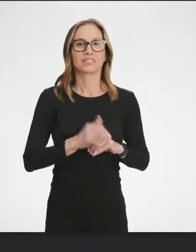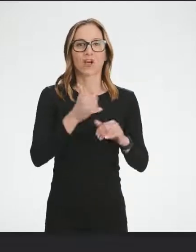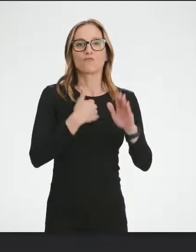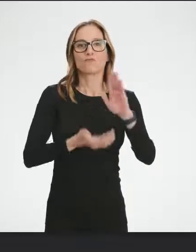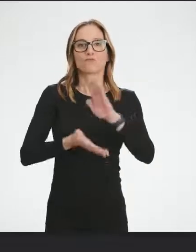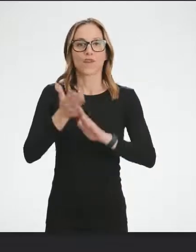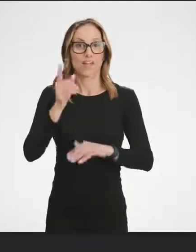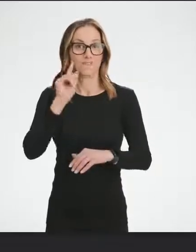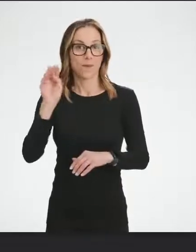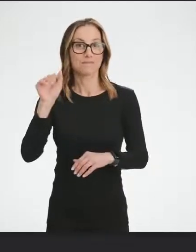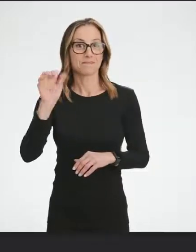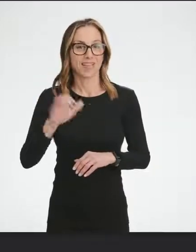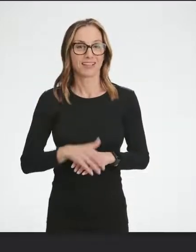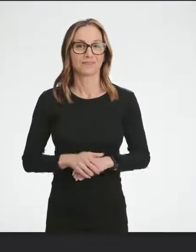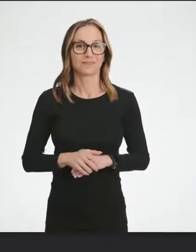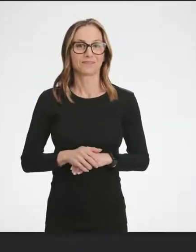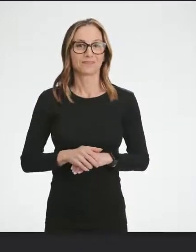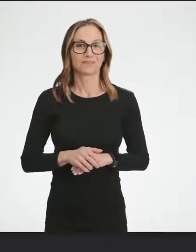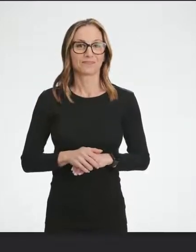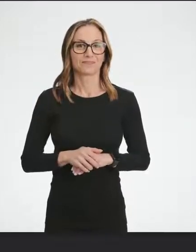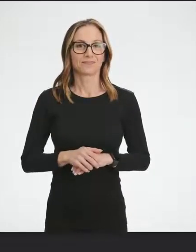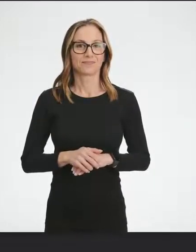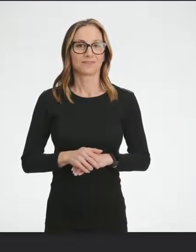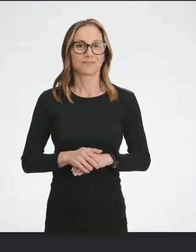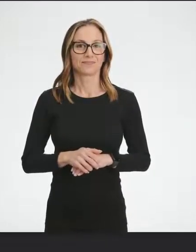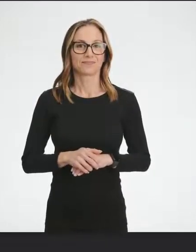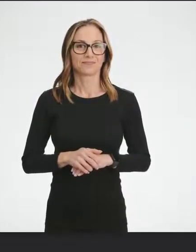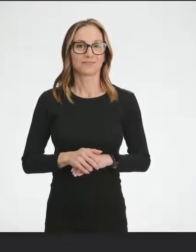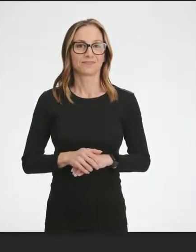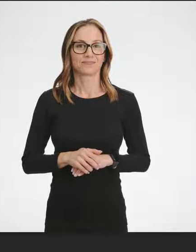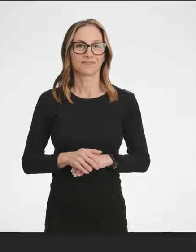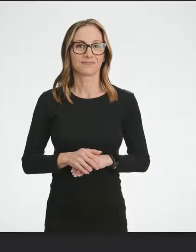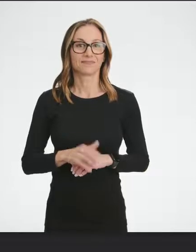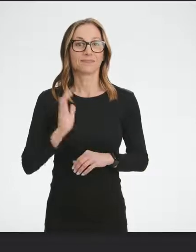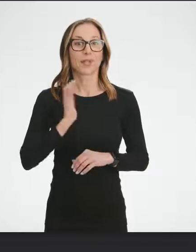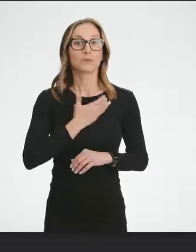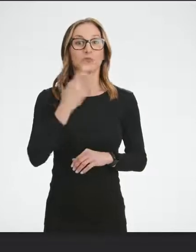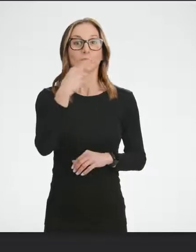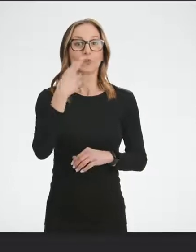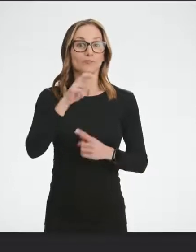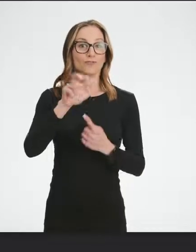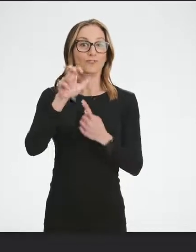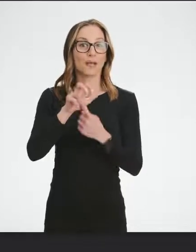Now let's run this for Mac.